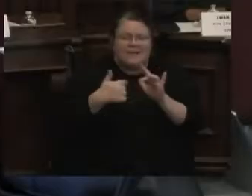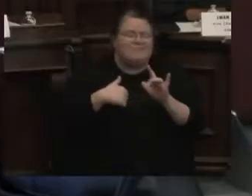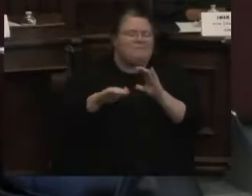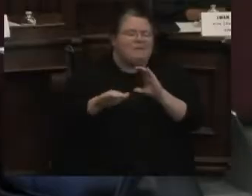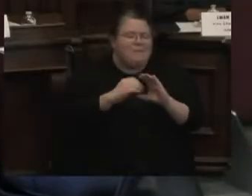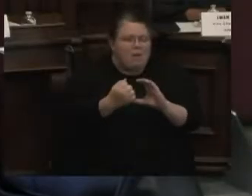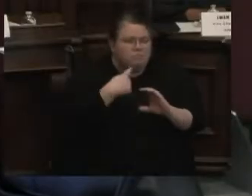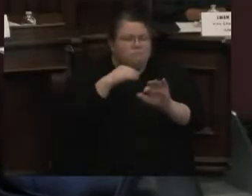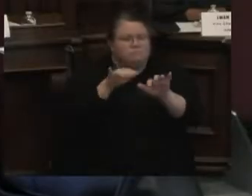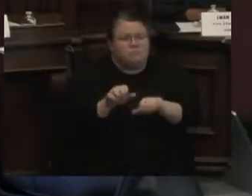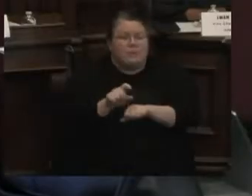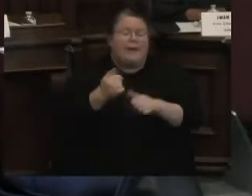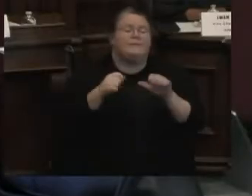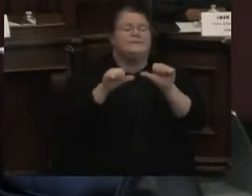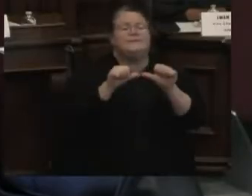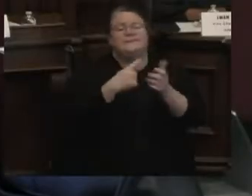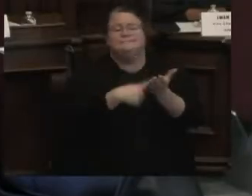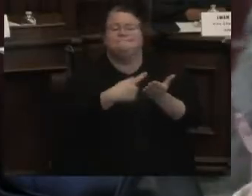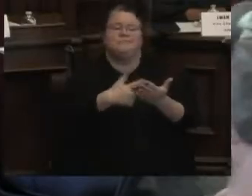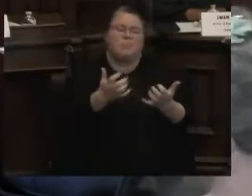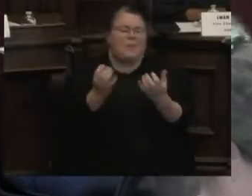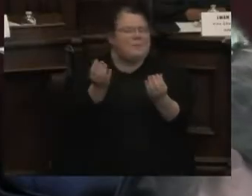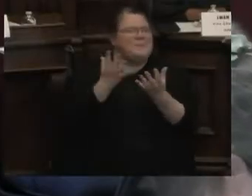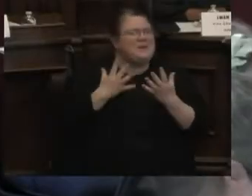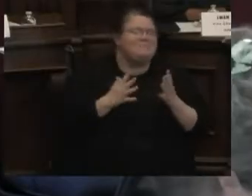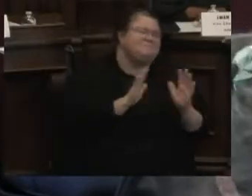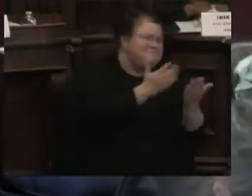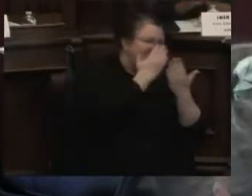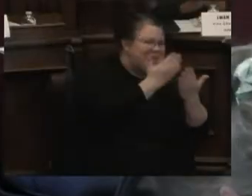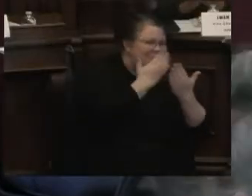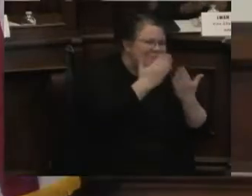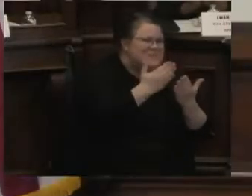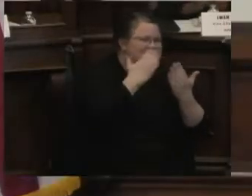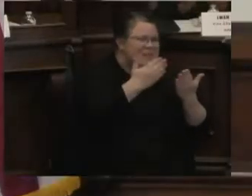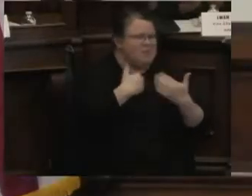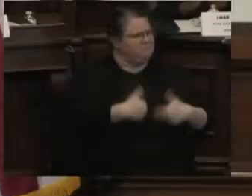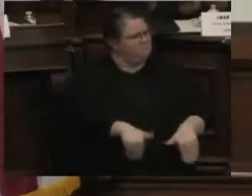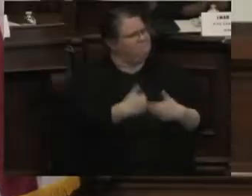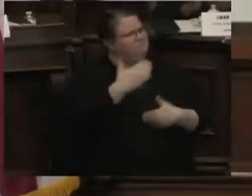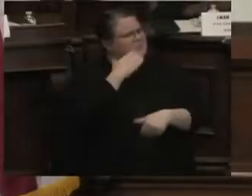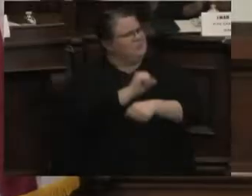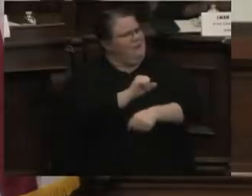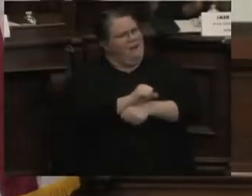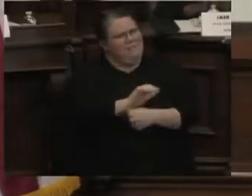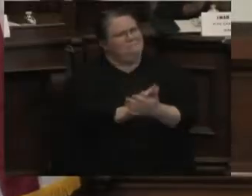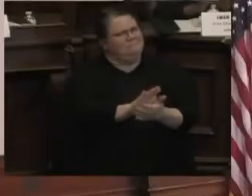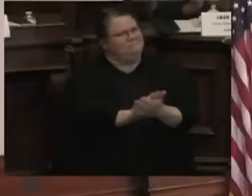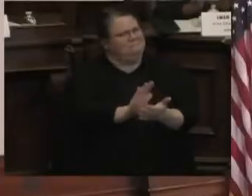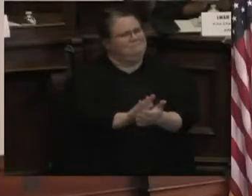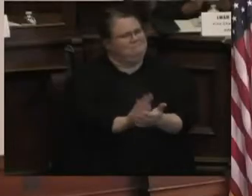Thank you again. Oh, yeah. And as always, you can reach me by